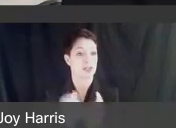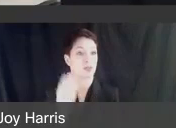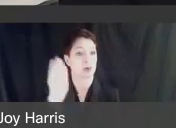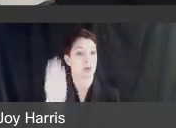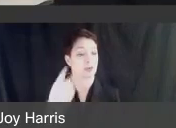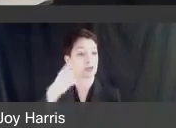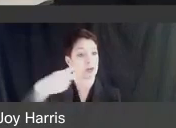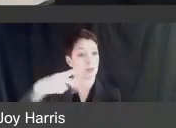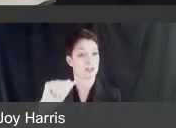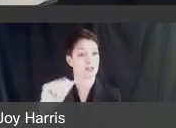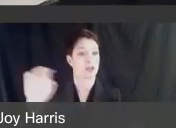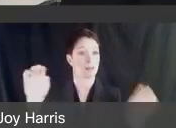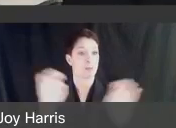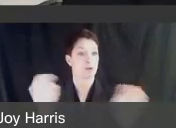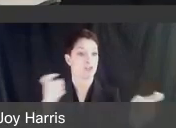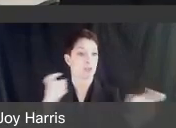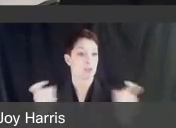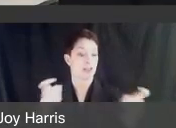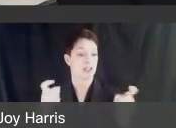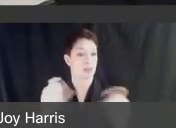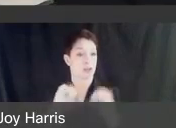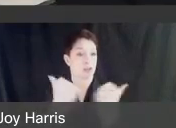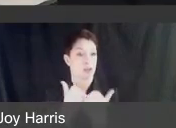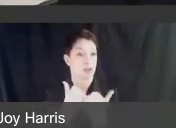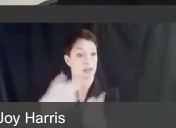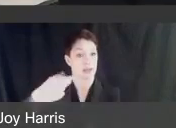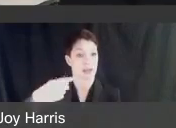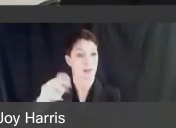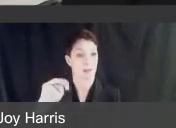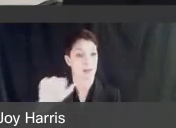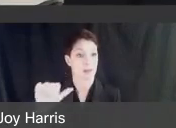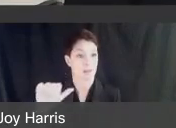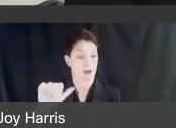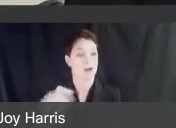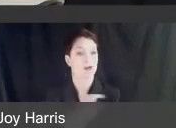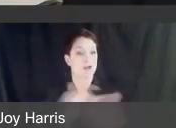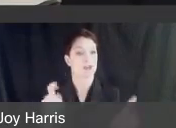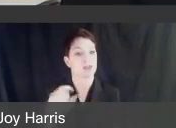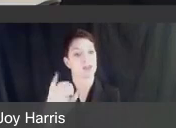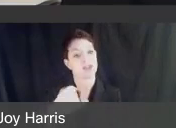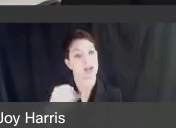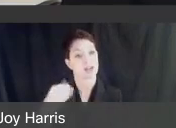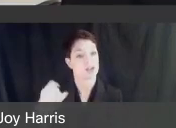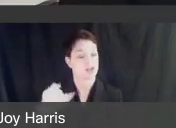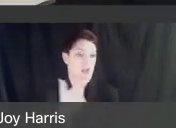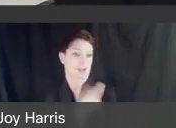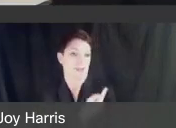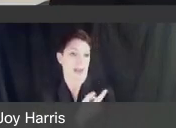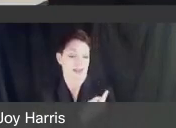Emergency Management Association to distribute the Johnson & Johnson vaccine as part of a regional